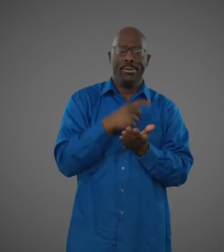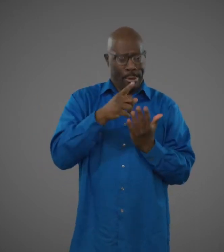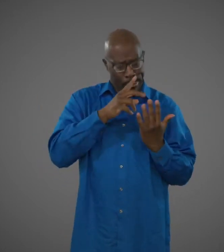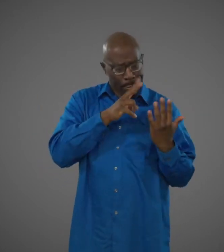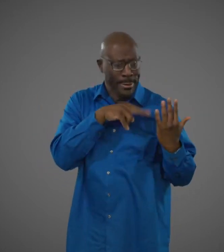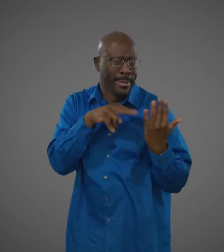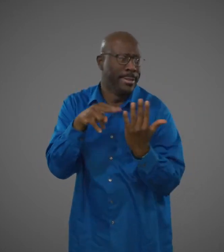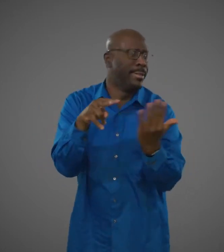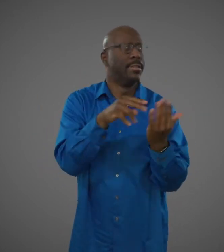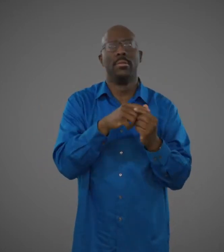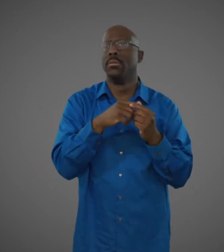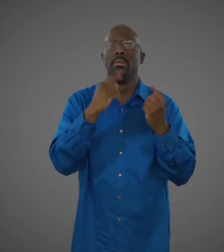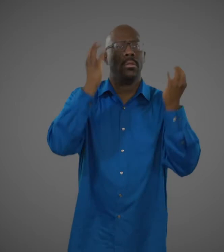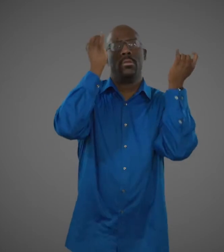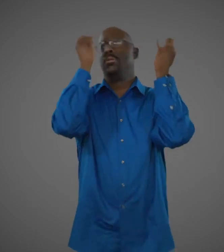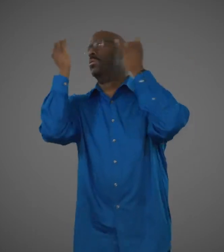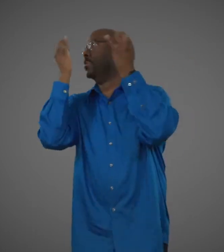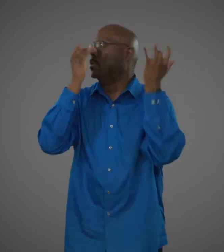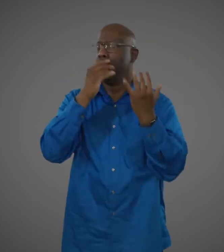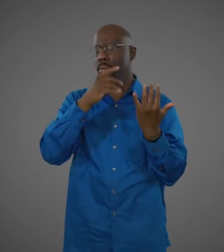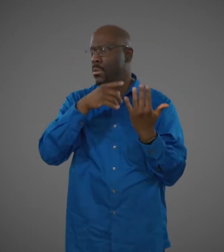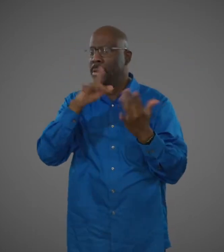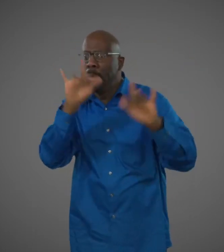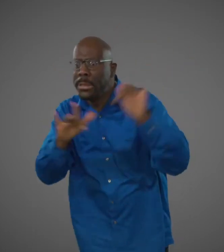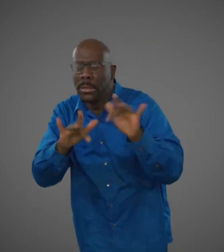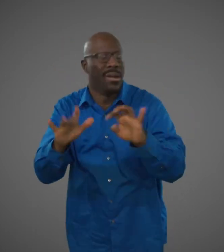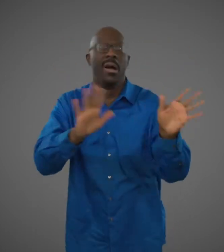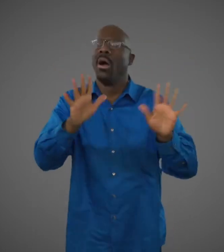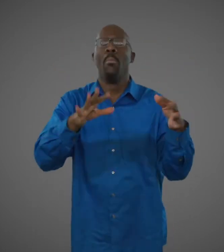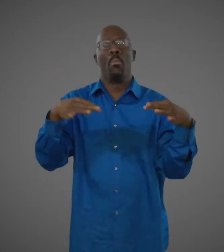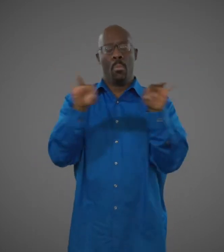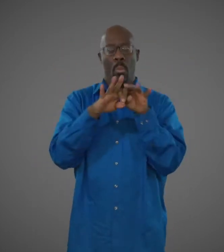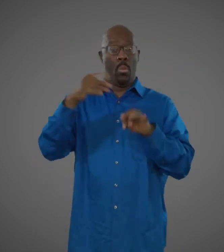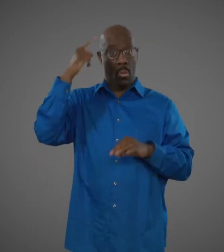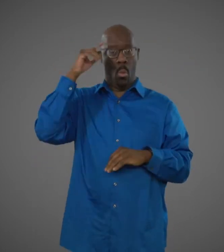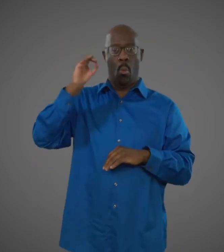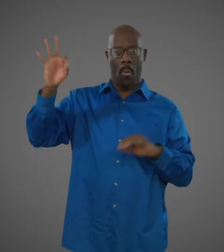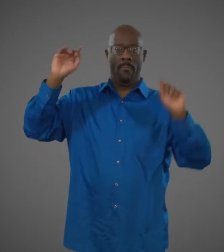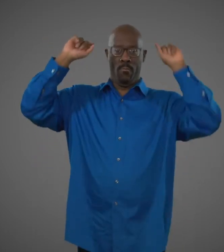Reading, thinking deeply, being on the computer -